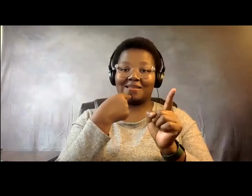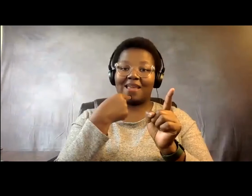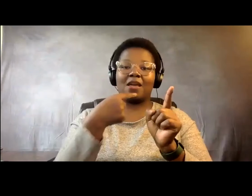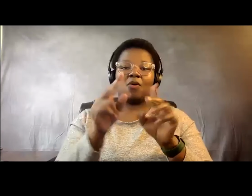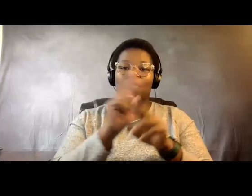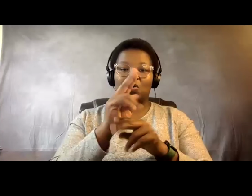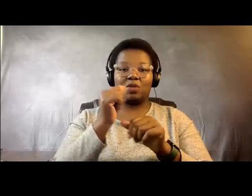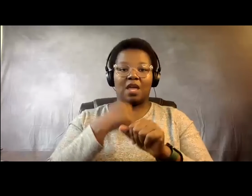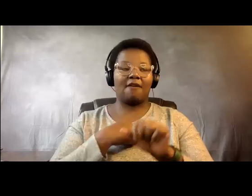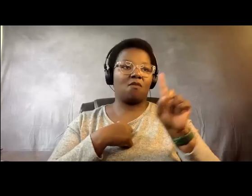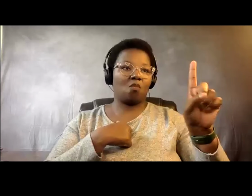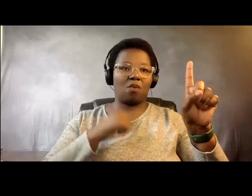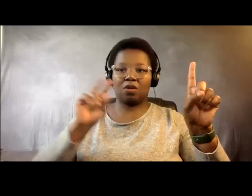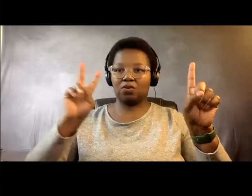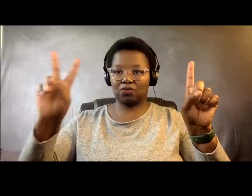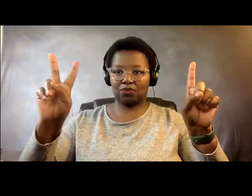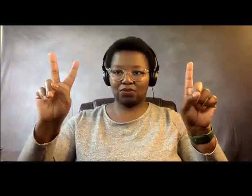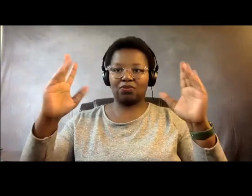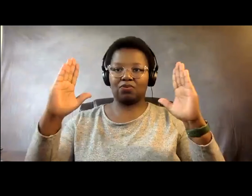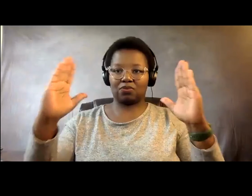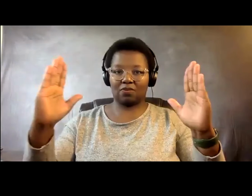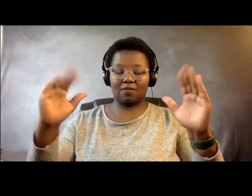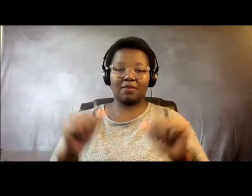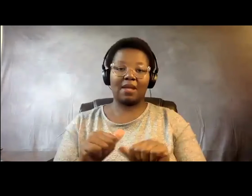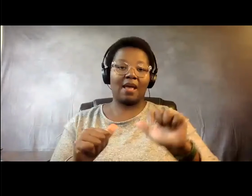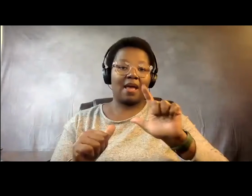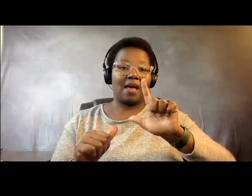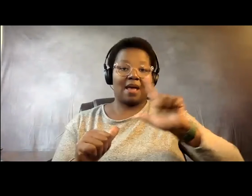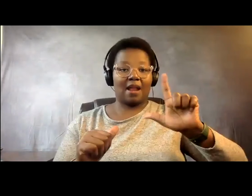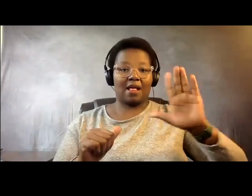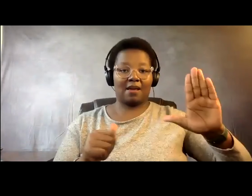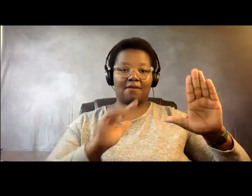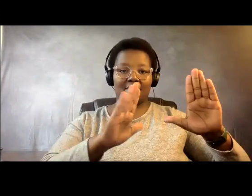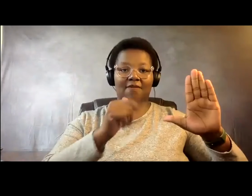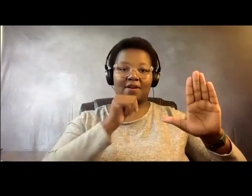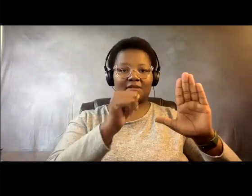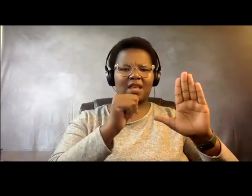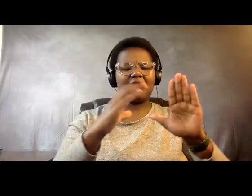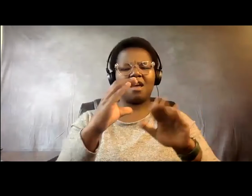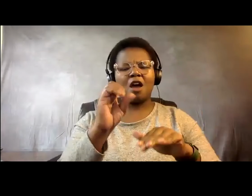different files. On the left on my screen I have component documentation - which is we have this